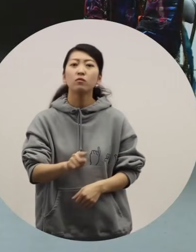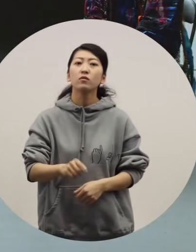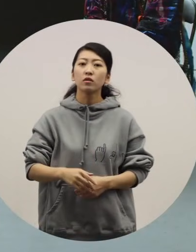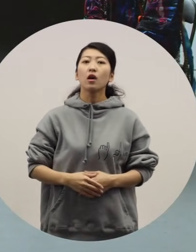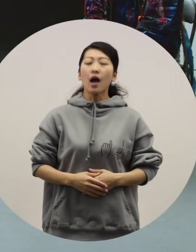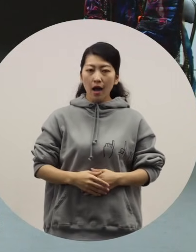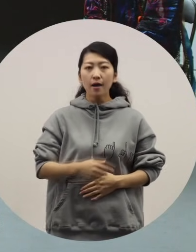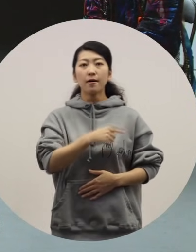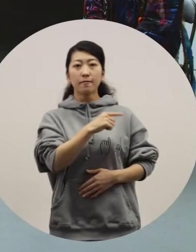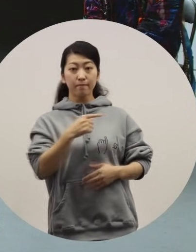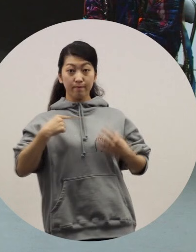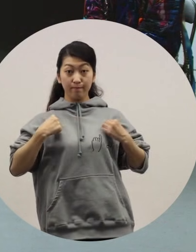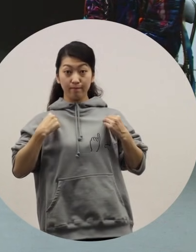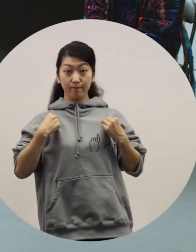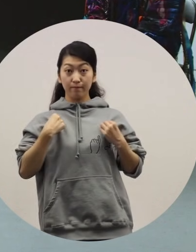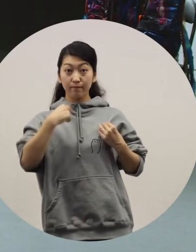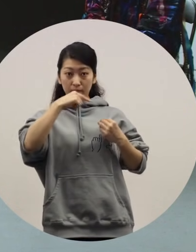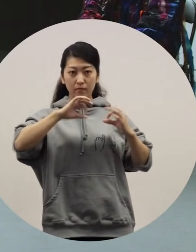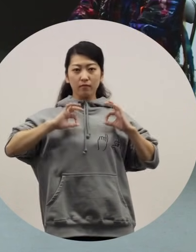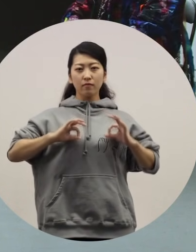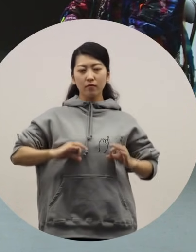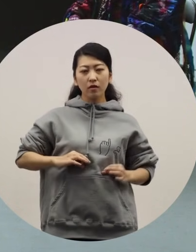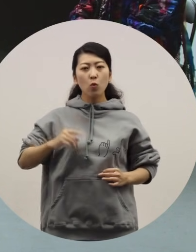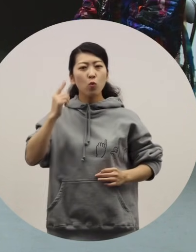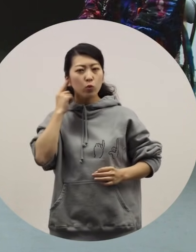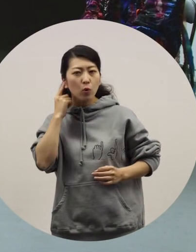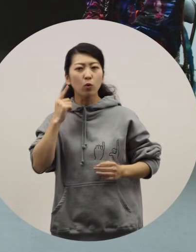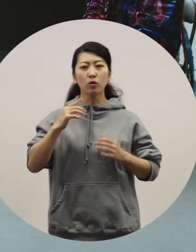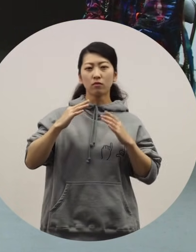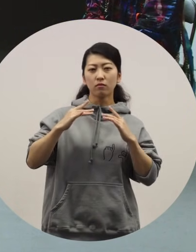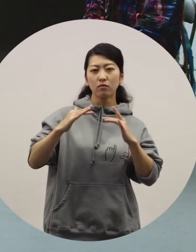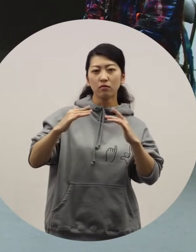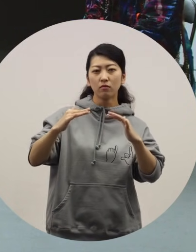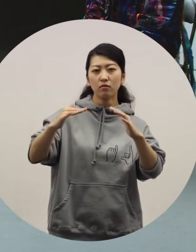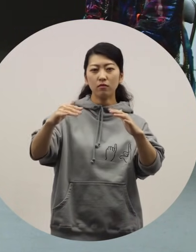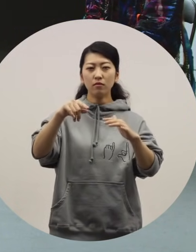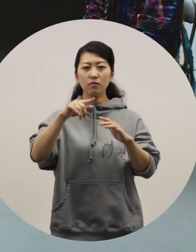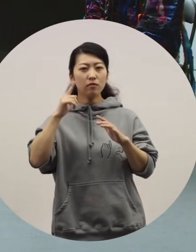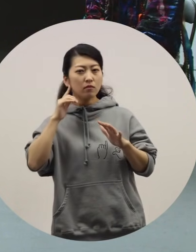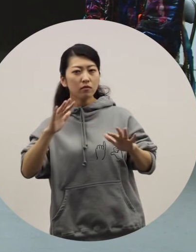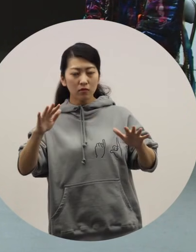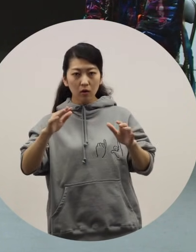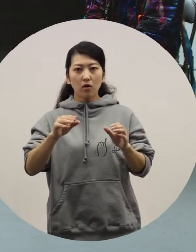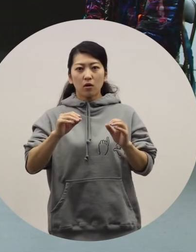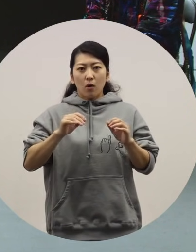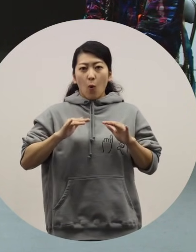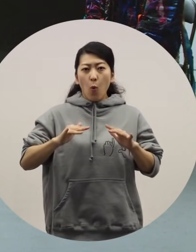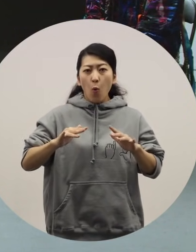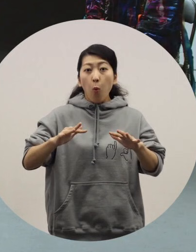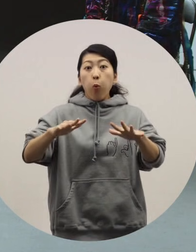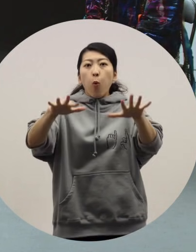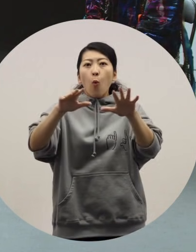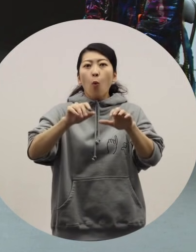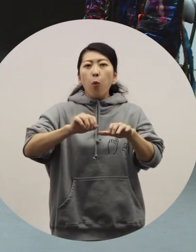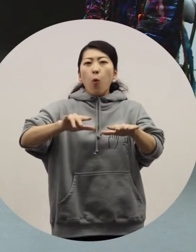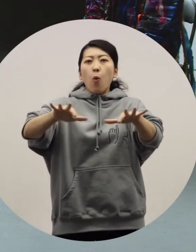[Takaya] I wanted to include a feature here. And the effect of the feature is to increase the volume of the sound and echo.